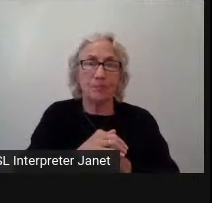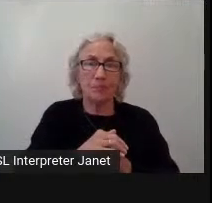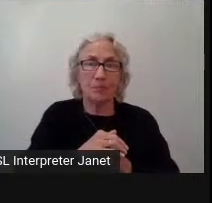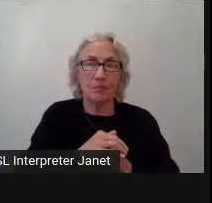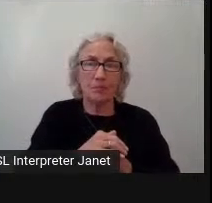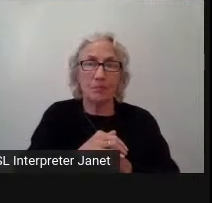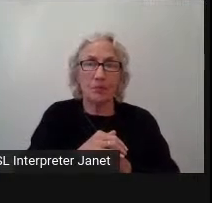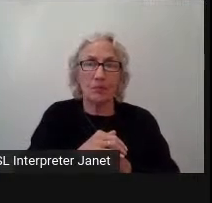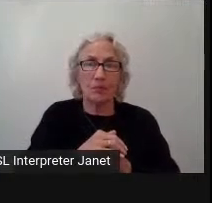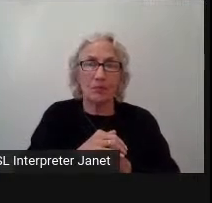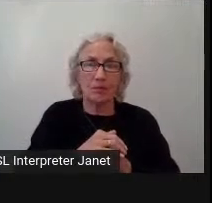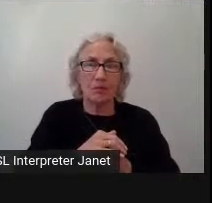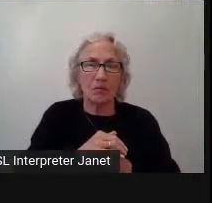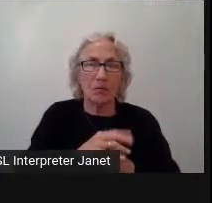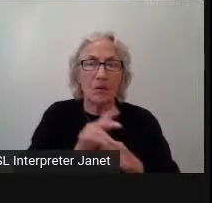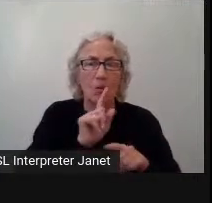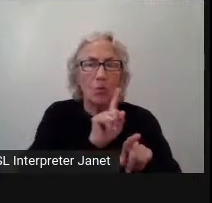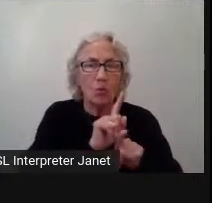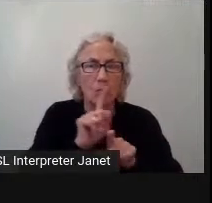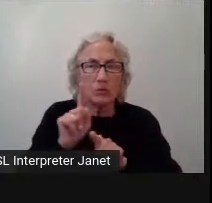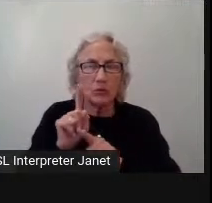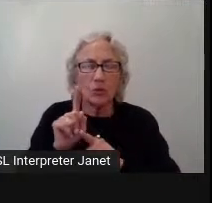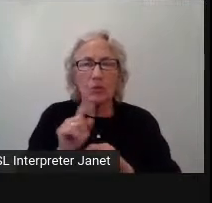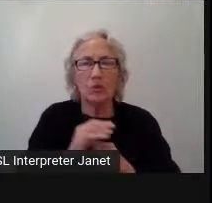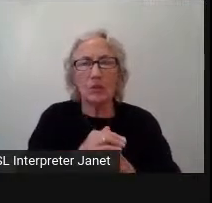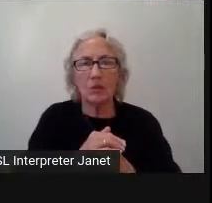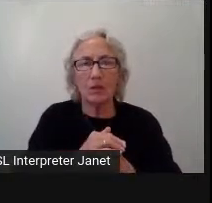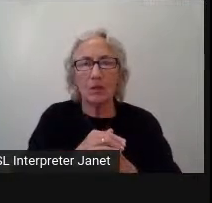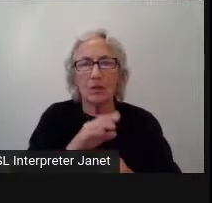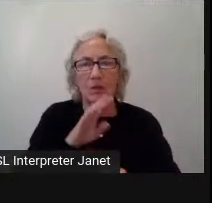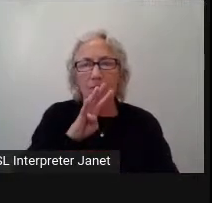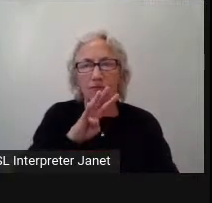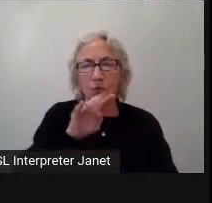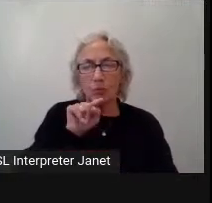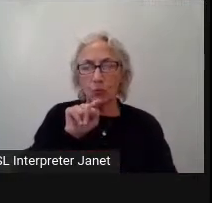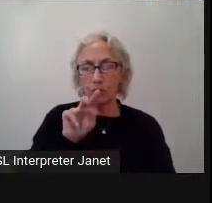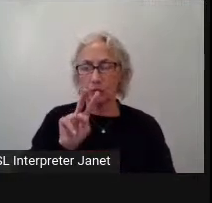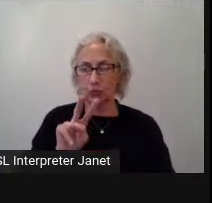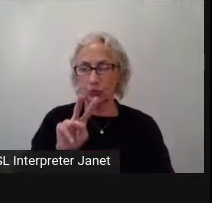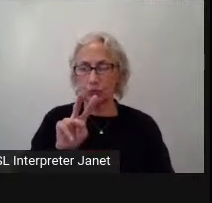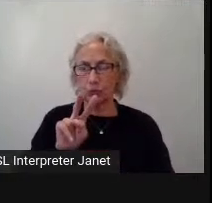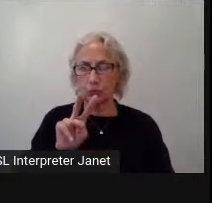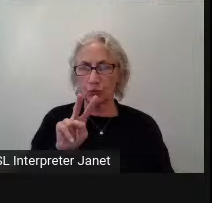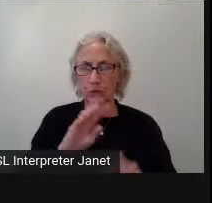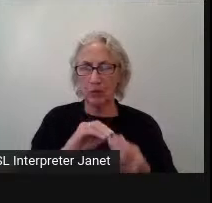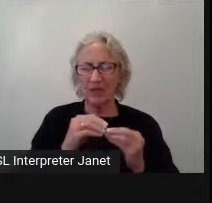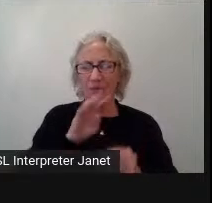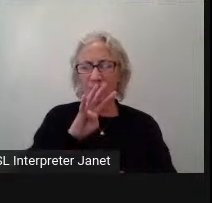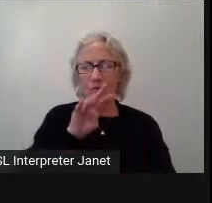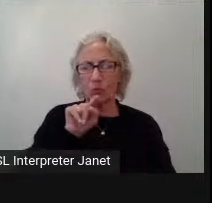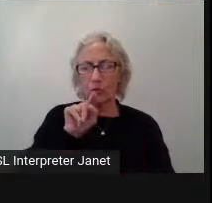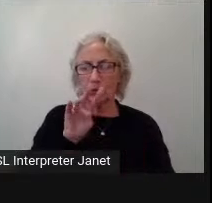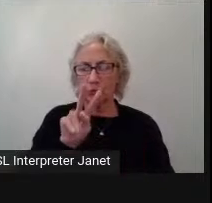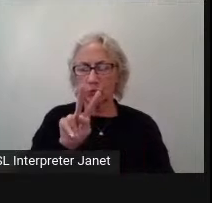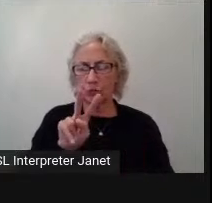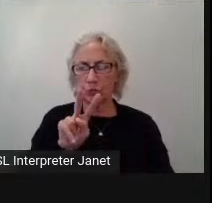It tests your hole front end. Is really nice. Also in Joomla 4.